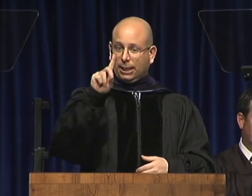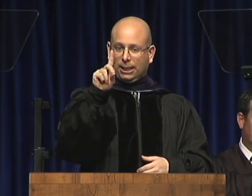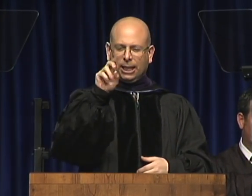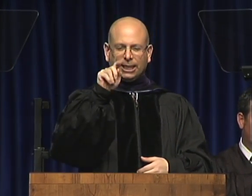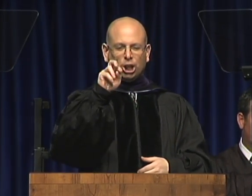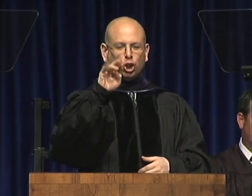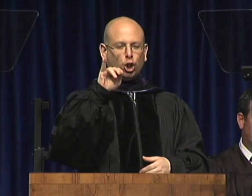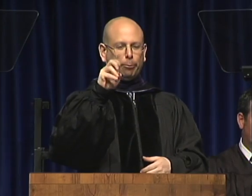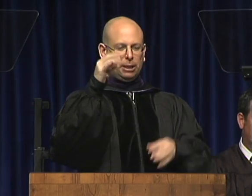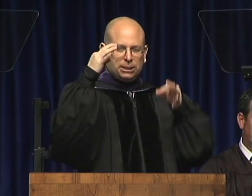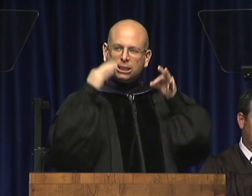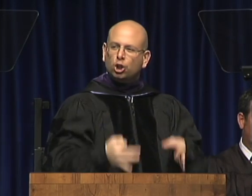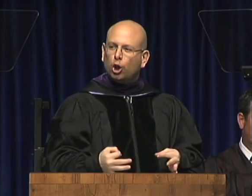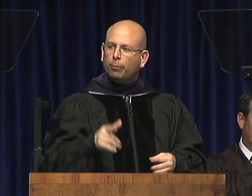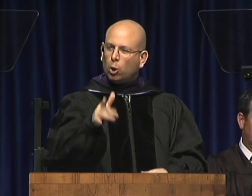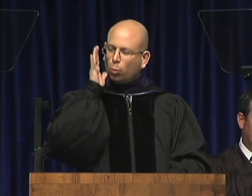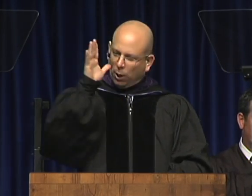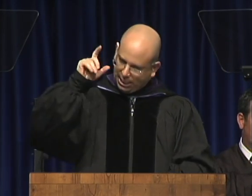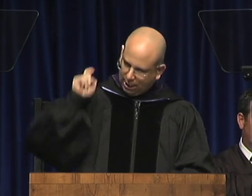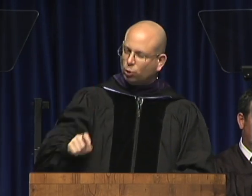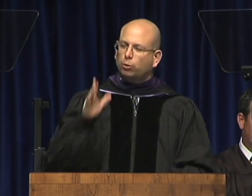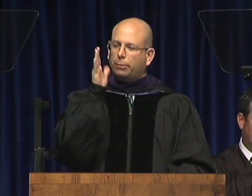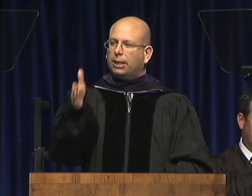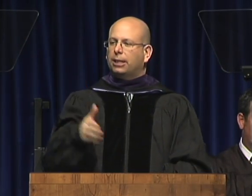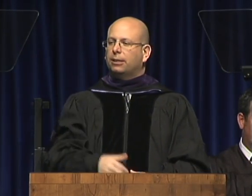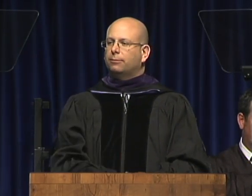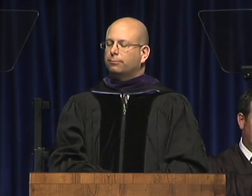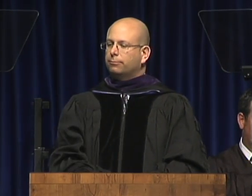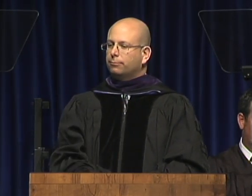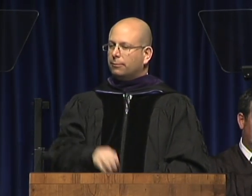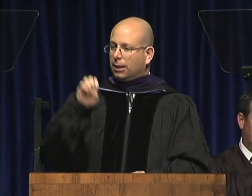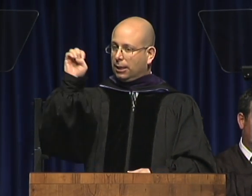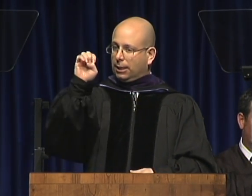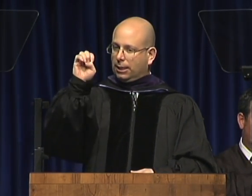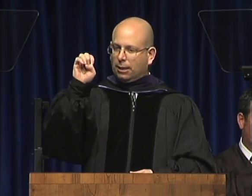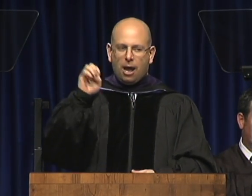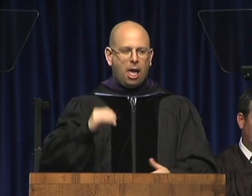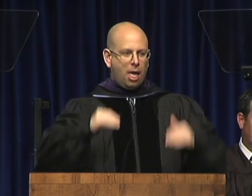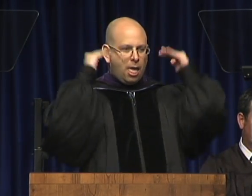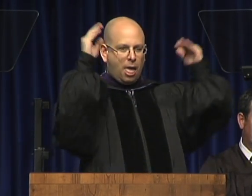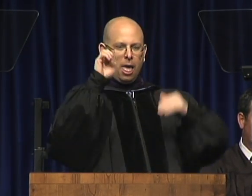Determined, you will need to be.